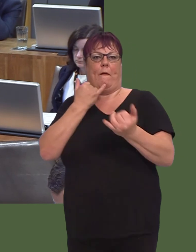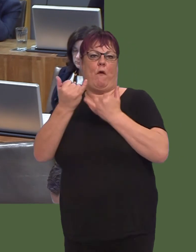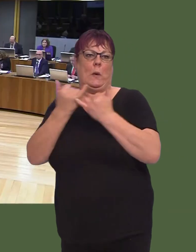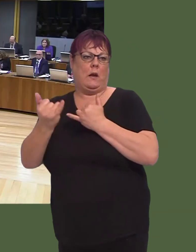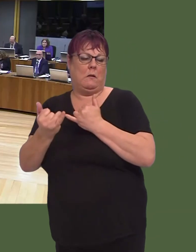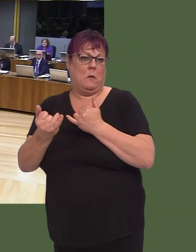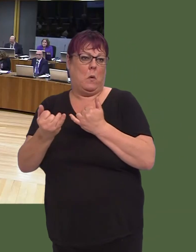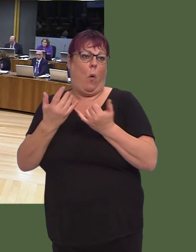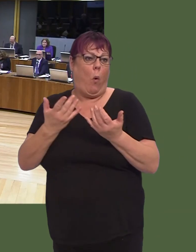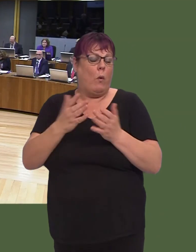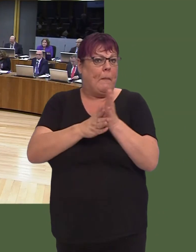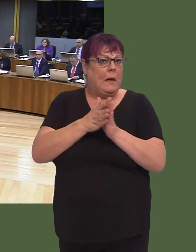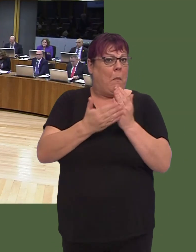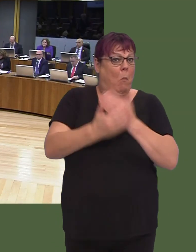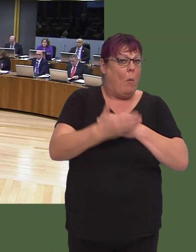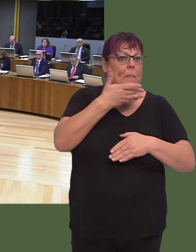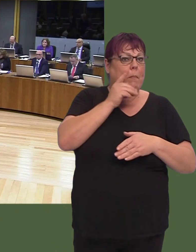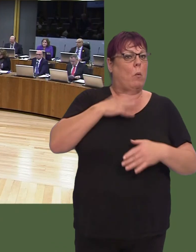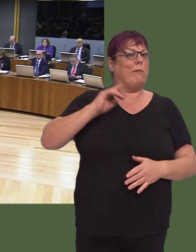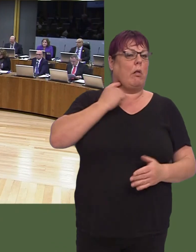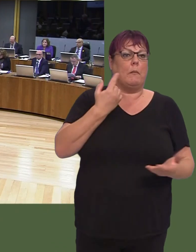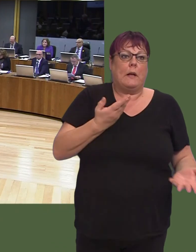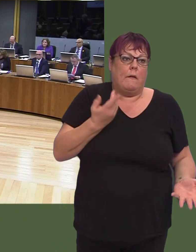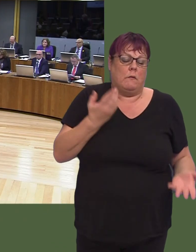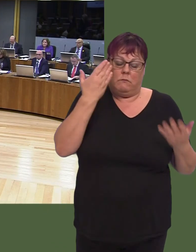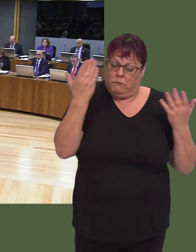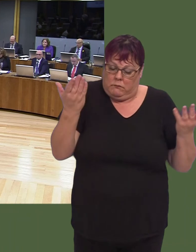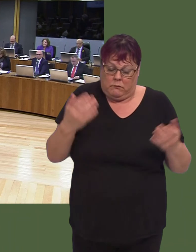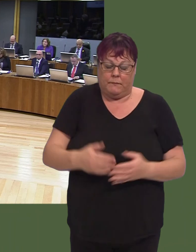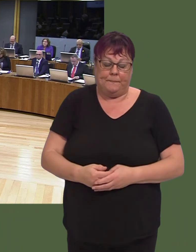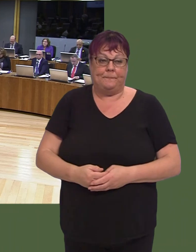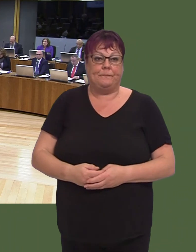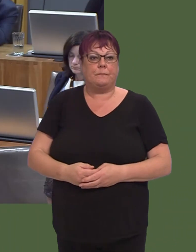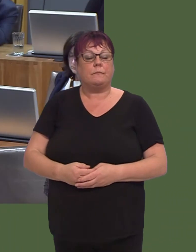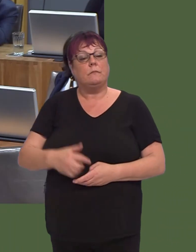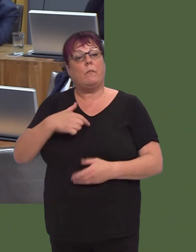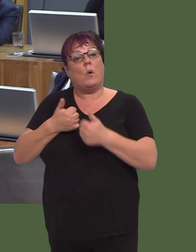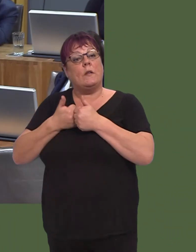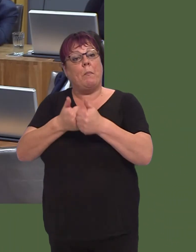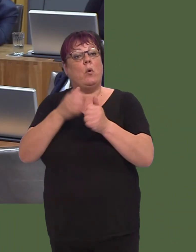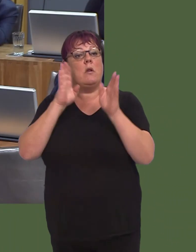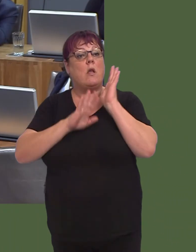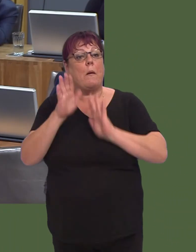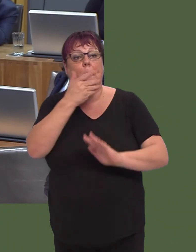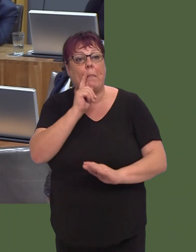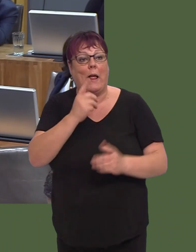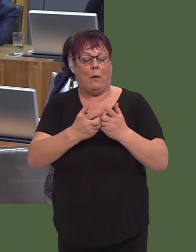We can't know the answer to that question, but either answer is possible. She asked particularly what we're doing for young people.